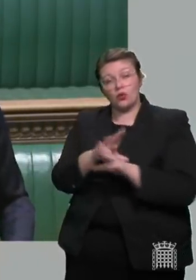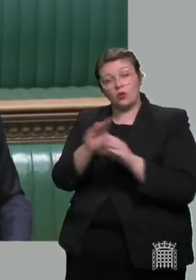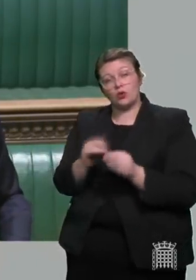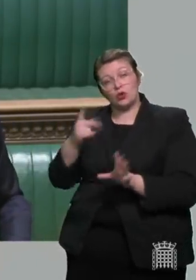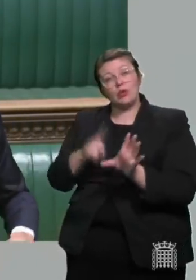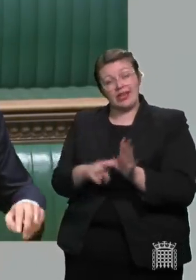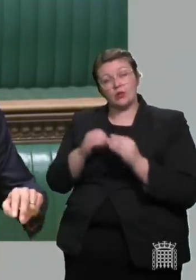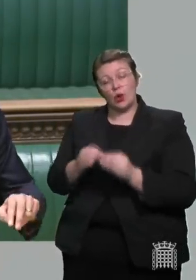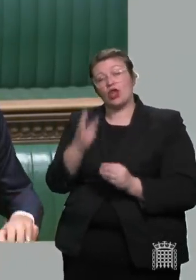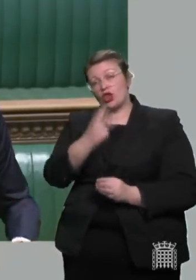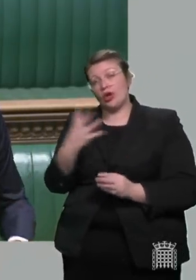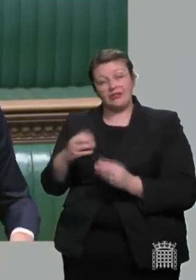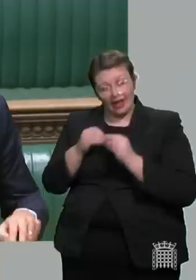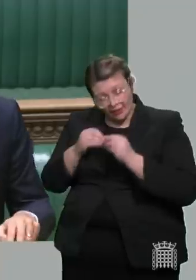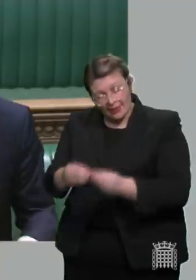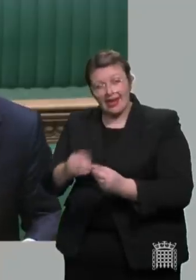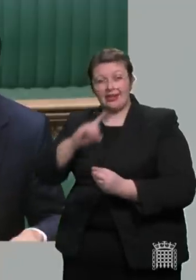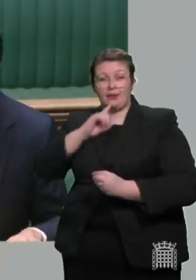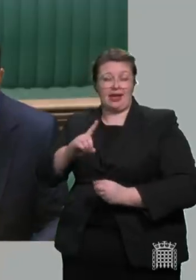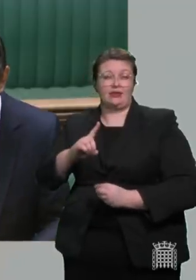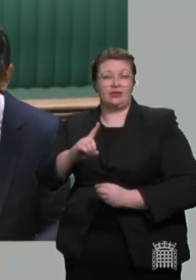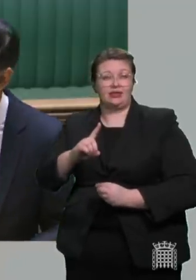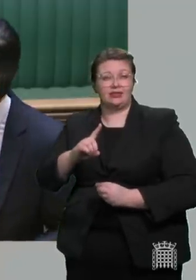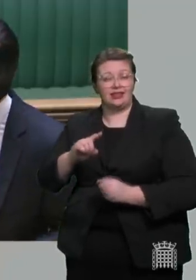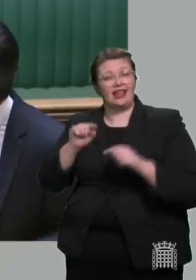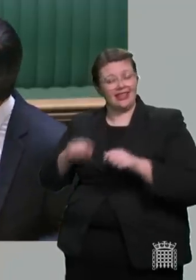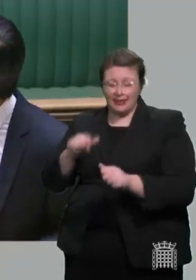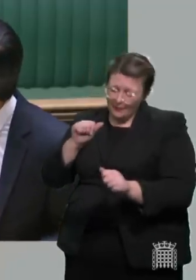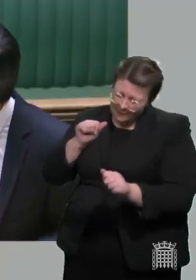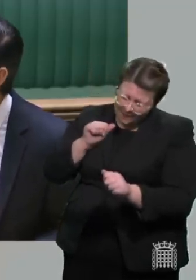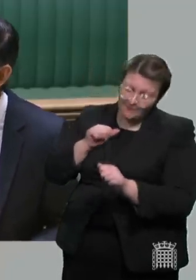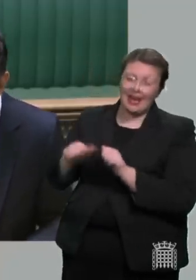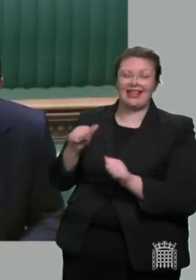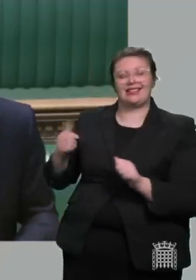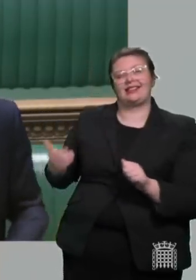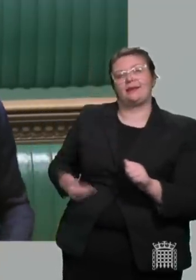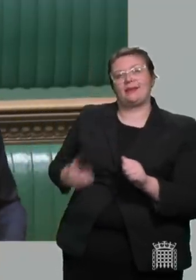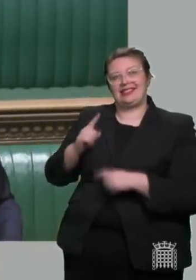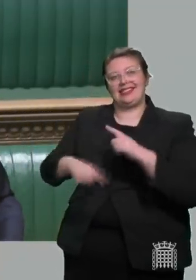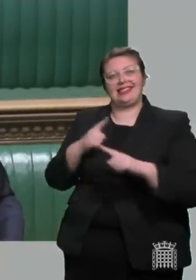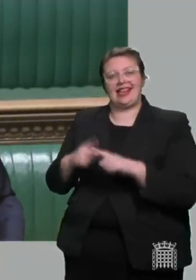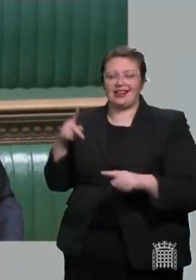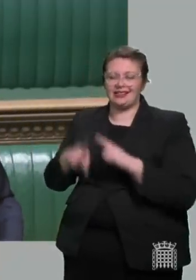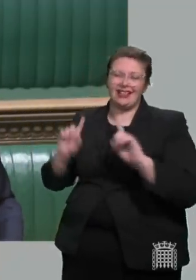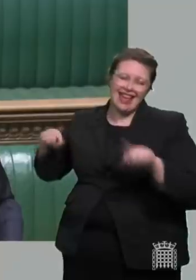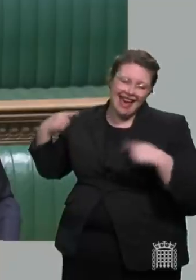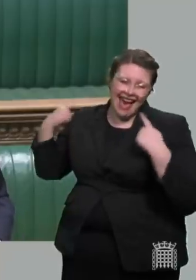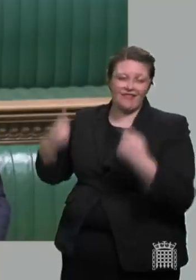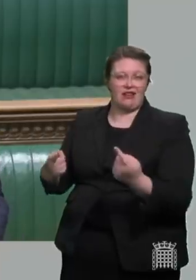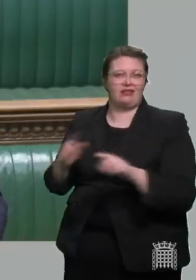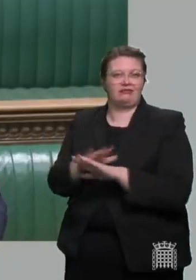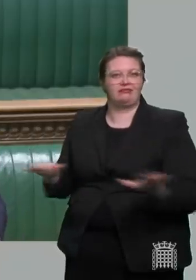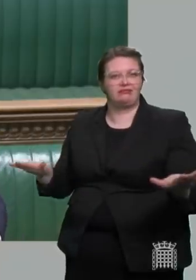this will be the biggest business tax cut in modern British history: bold, unprecedented